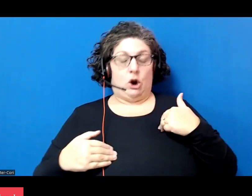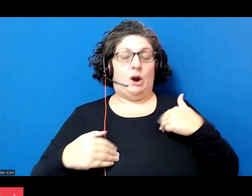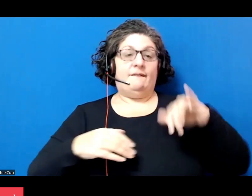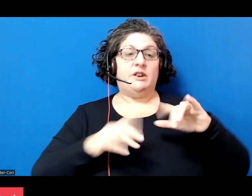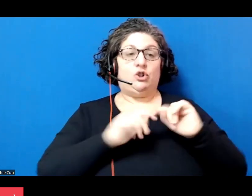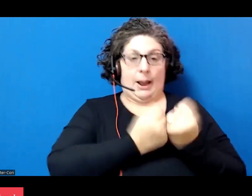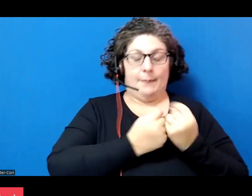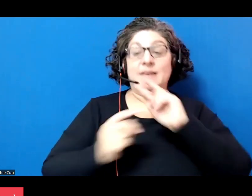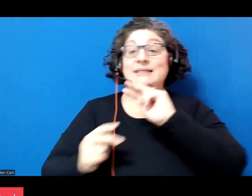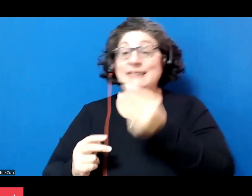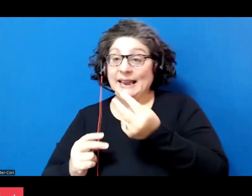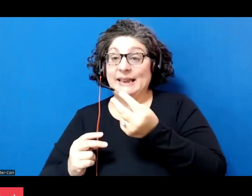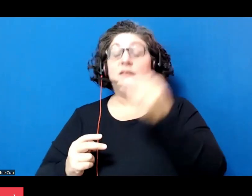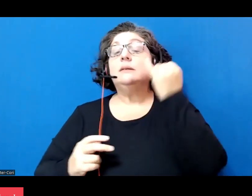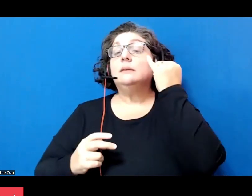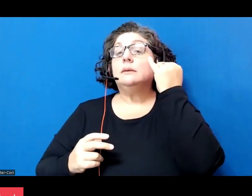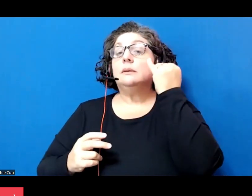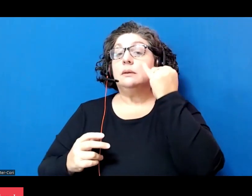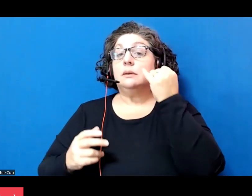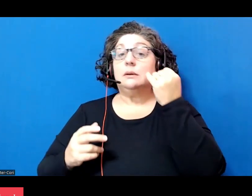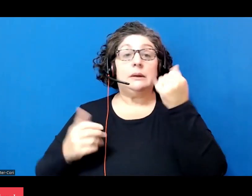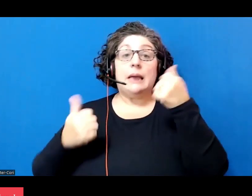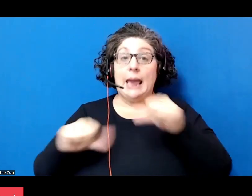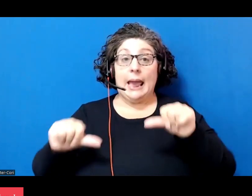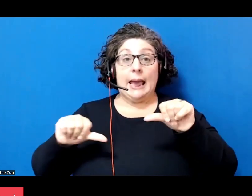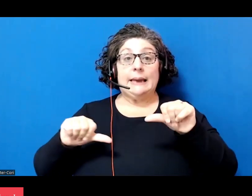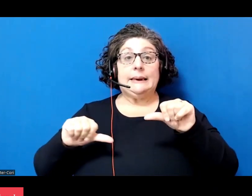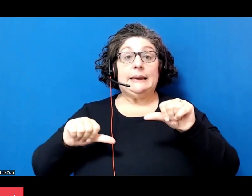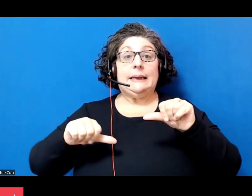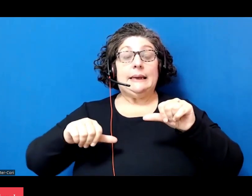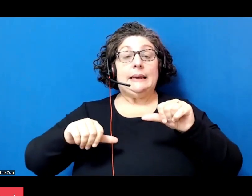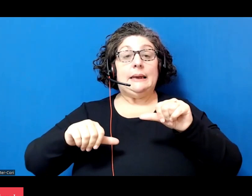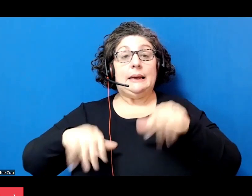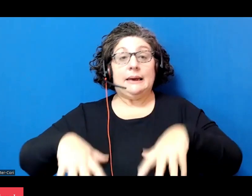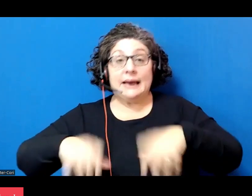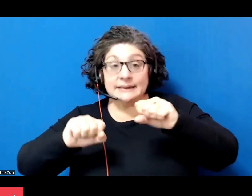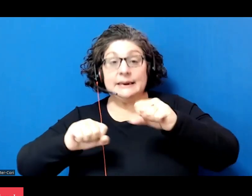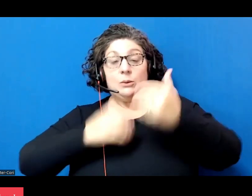Second provision is it prescribes that any custody proceeding involving an Indian child,